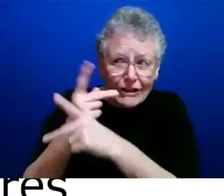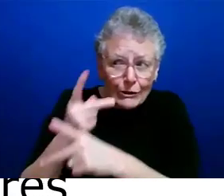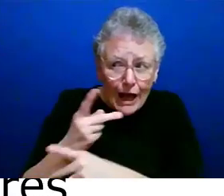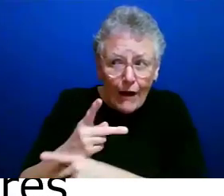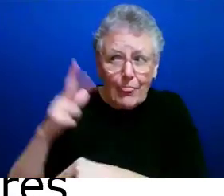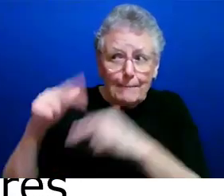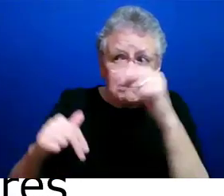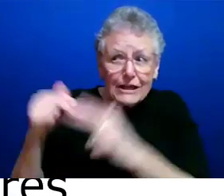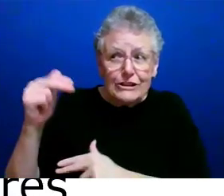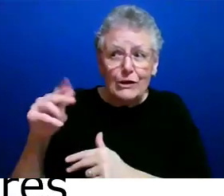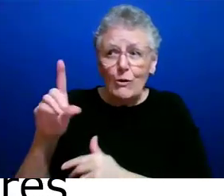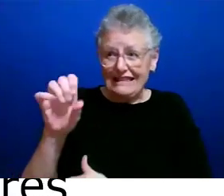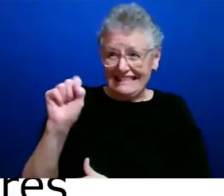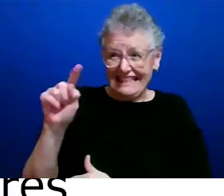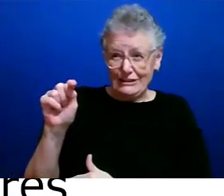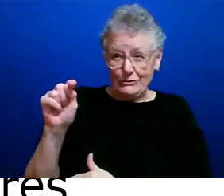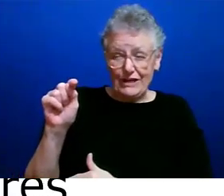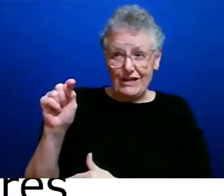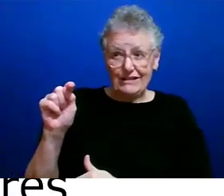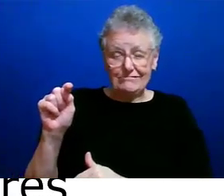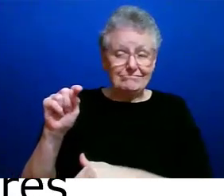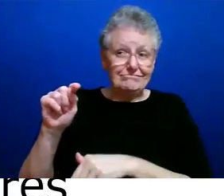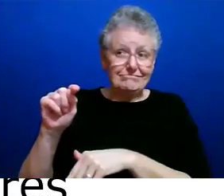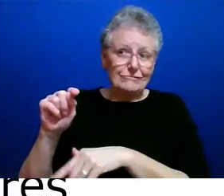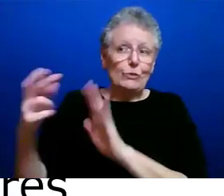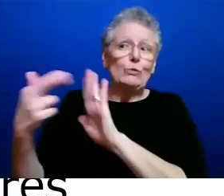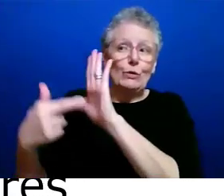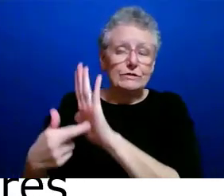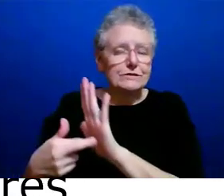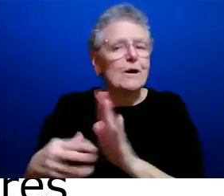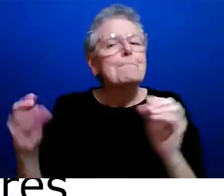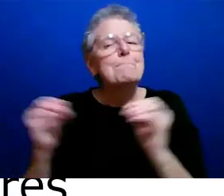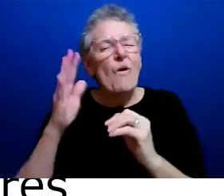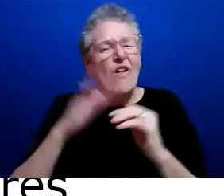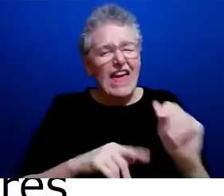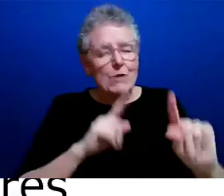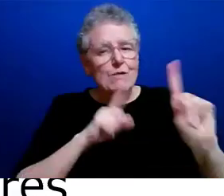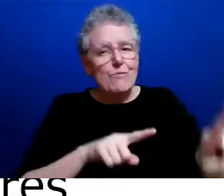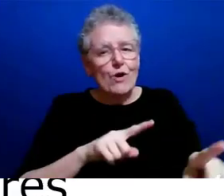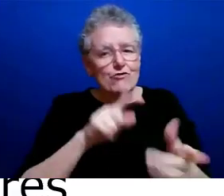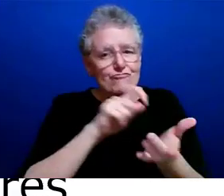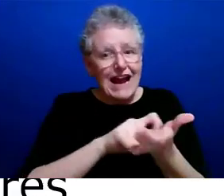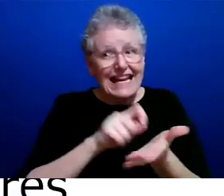This goes beyond report writing because we know that asking questions early